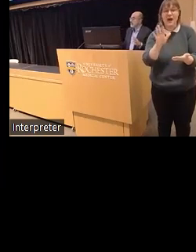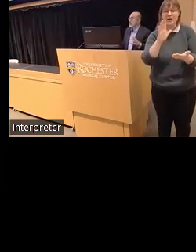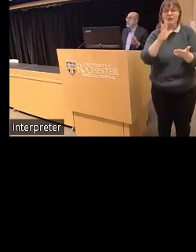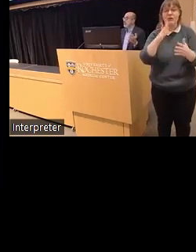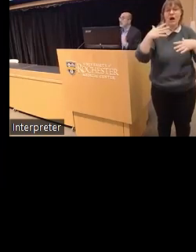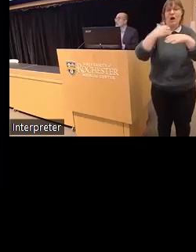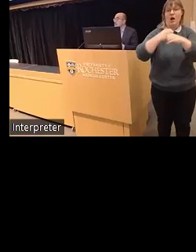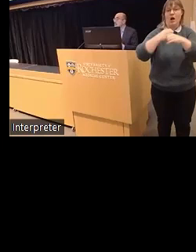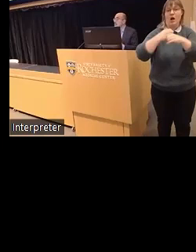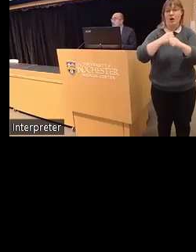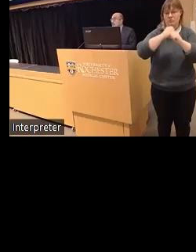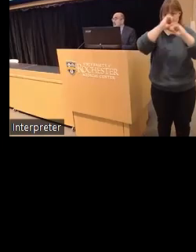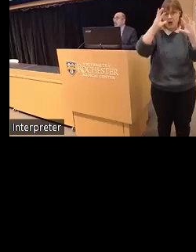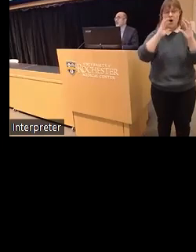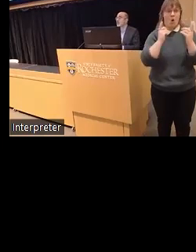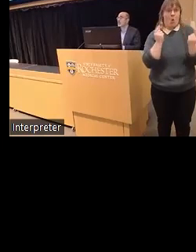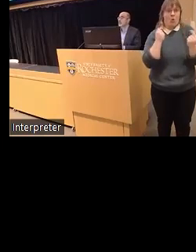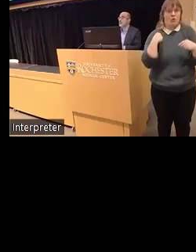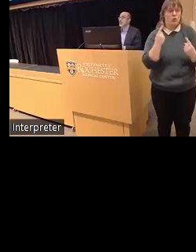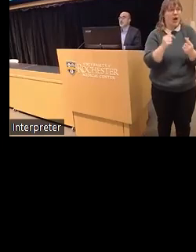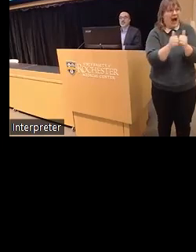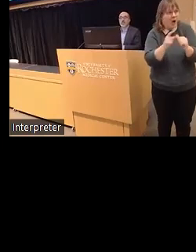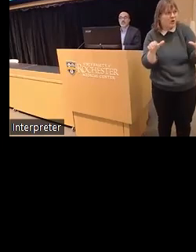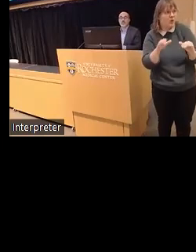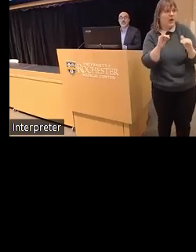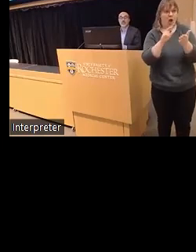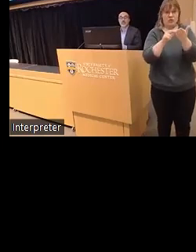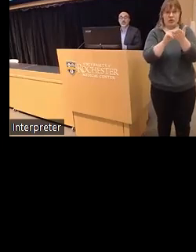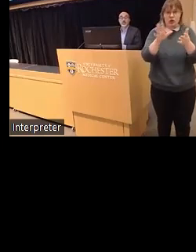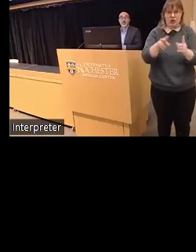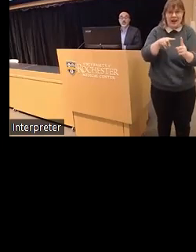that we do and how we do them and how we really try to put Research into action in our clinic and